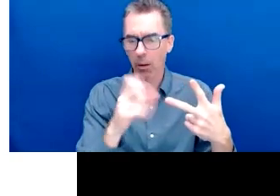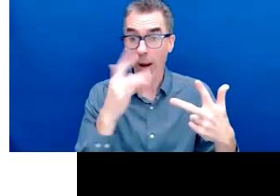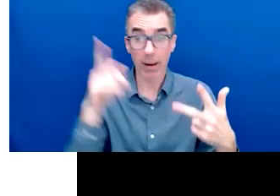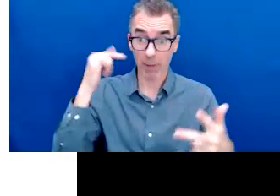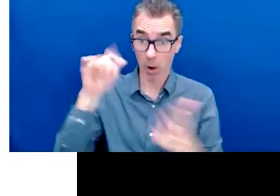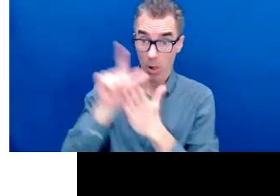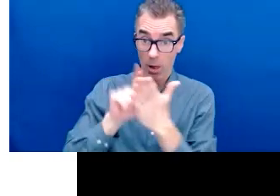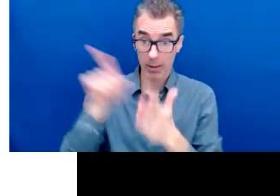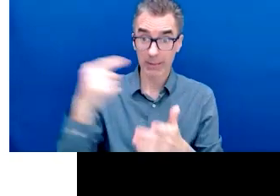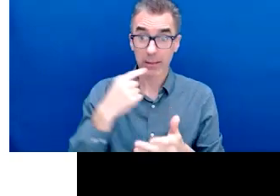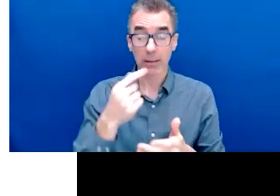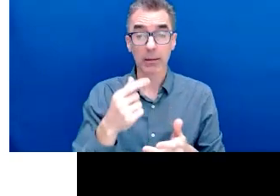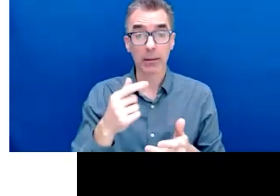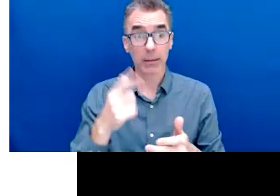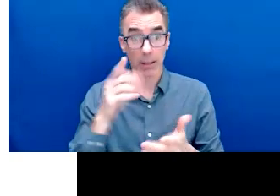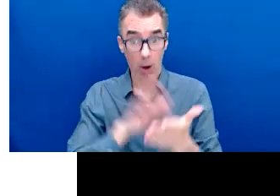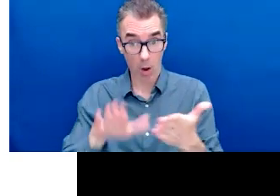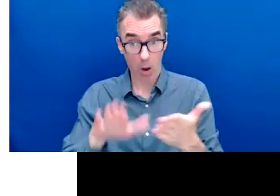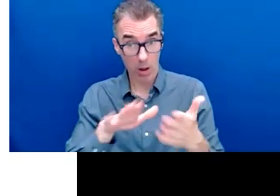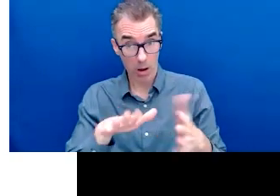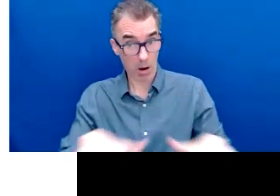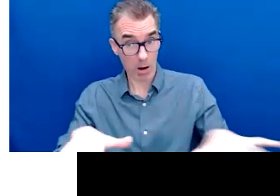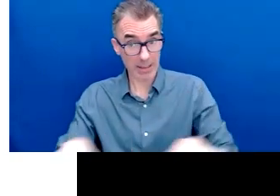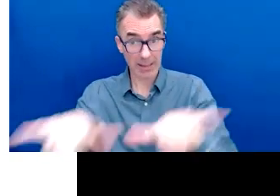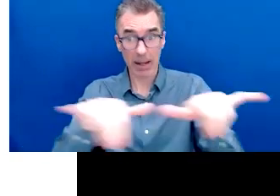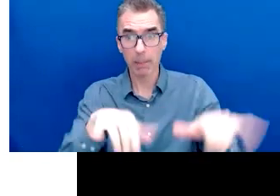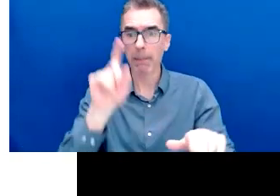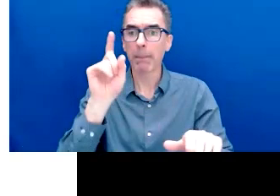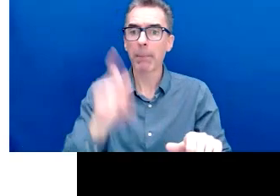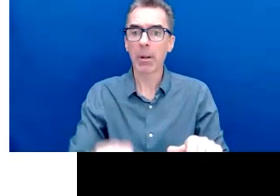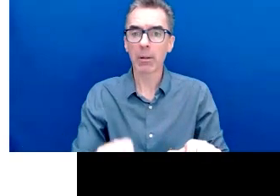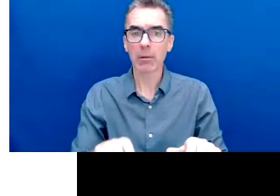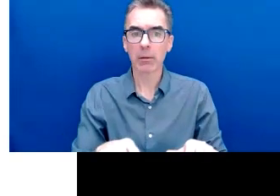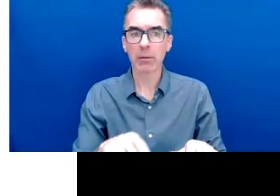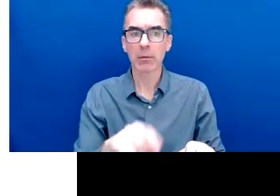community colleges must mark their zero textbook costs courses,